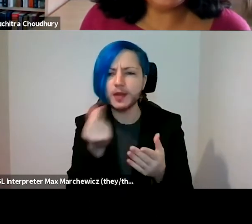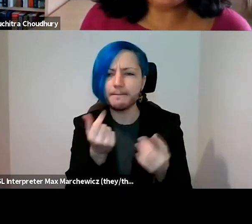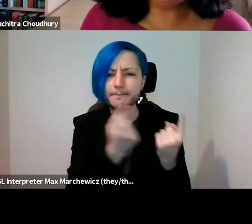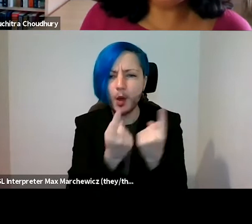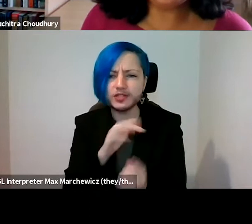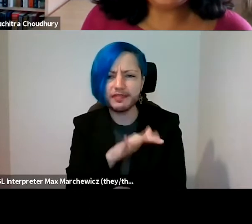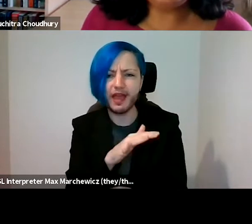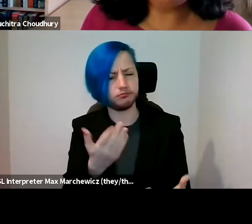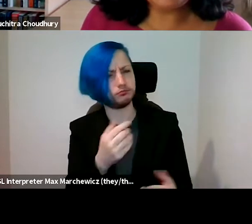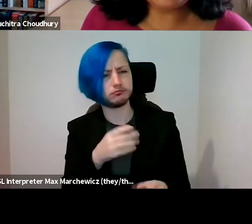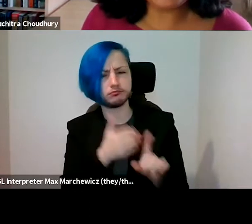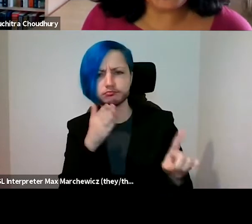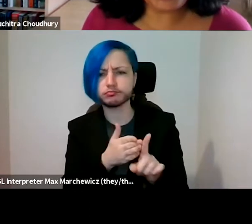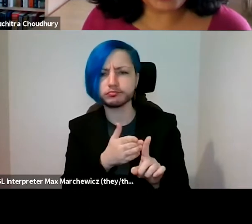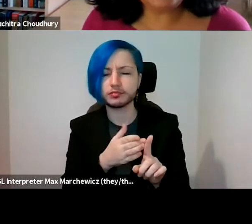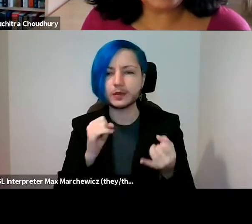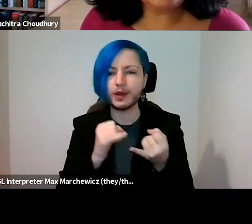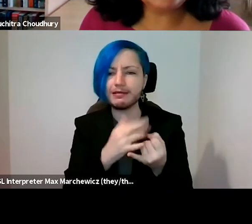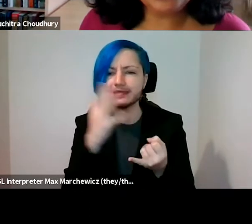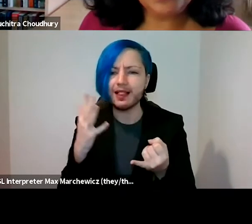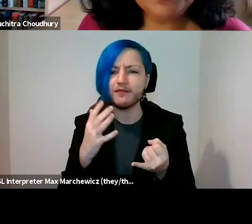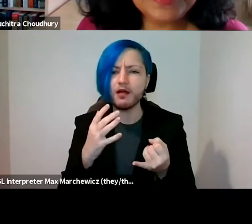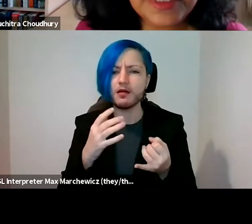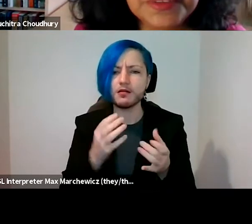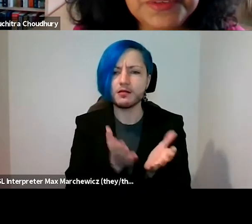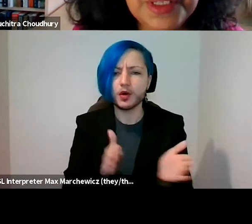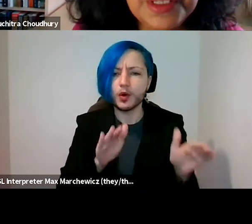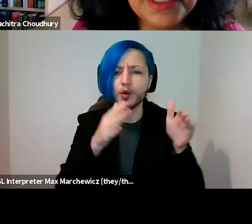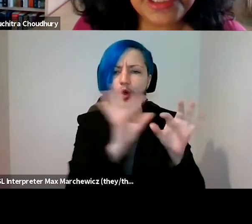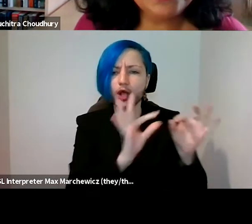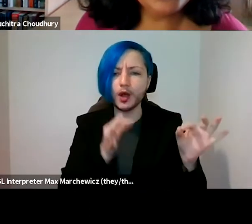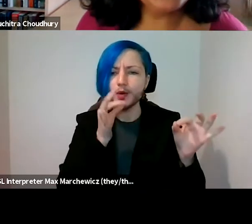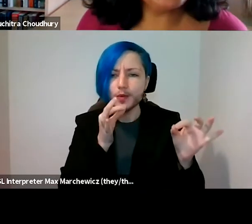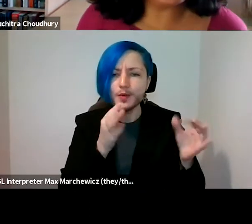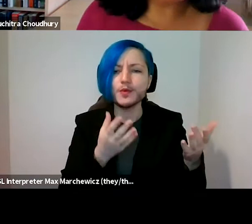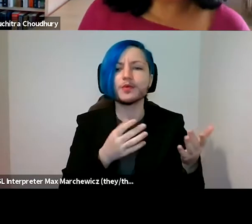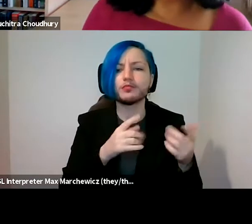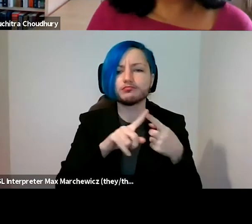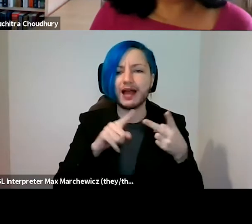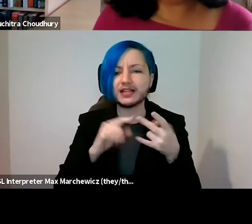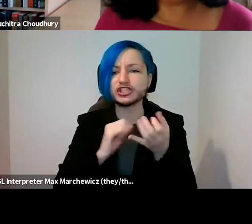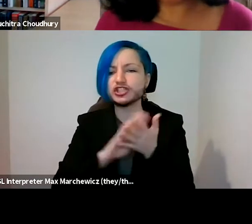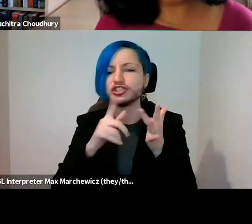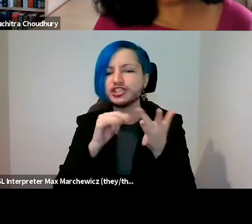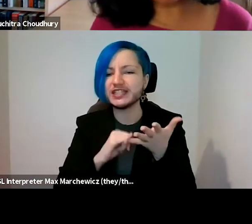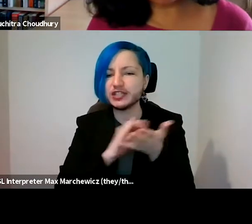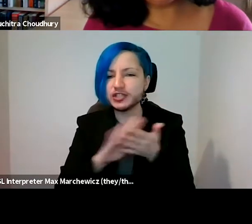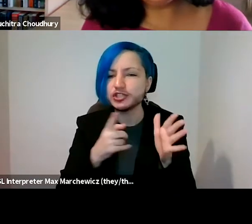It included a silver-plated hookah, yes, the hookah of the title, and a shisha, as we call them these days,